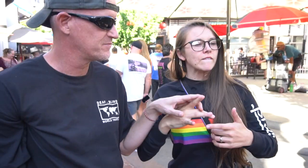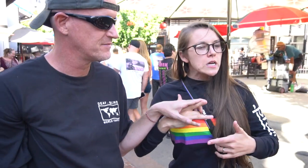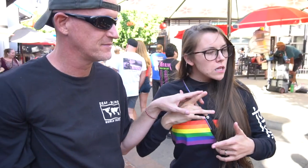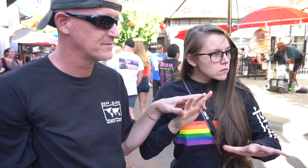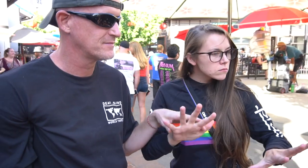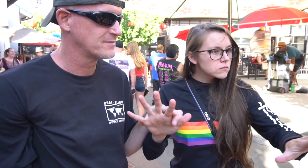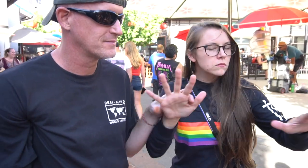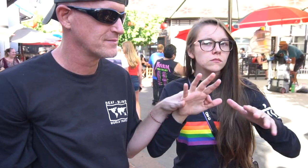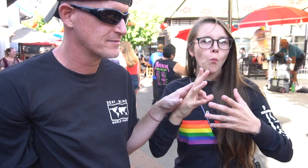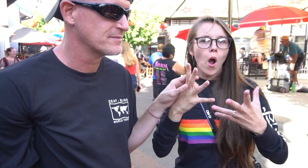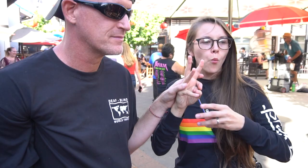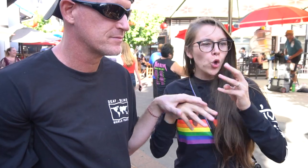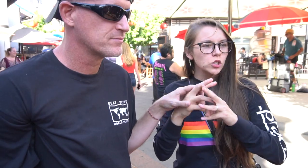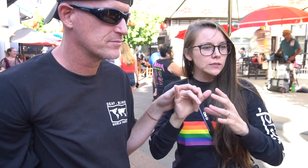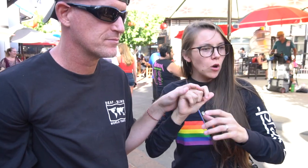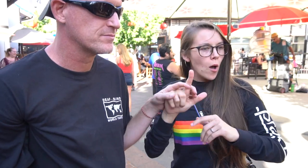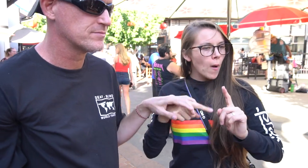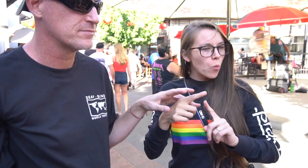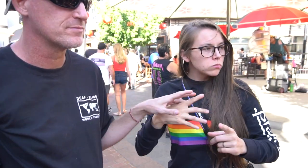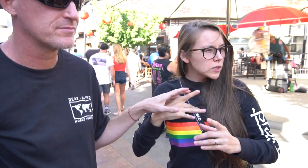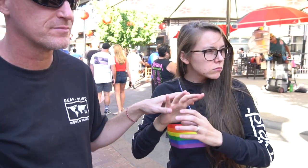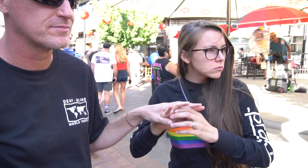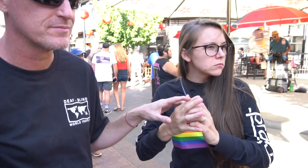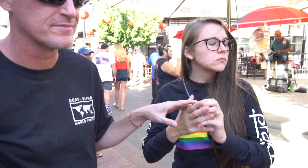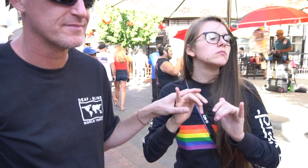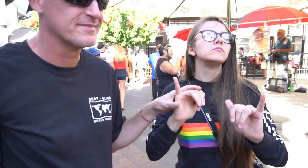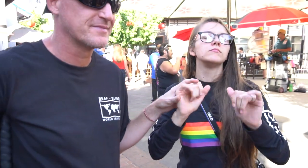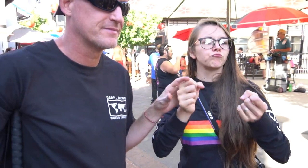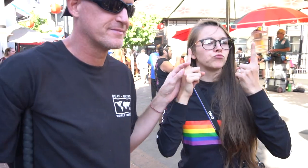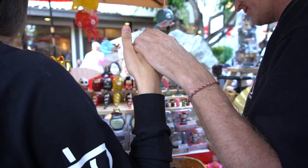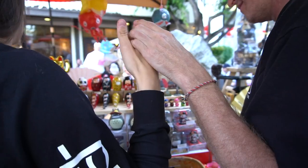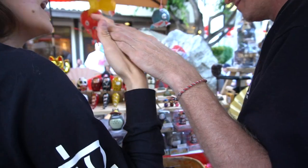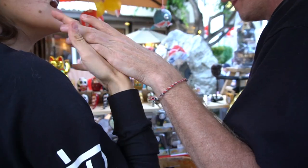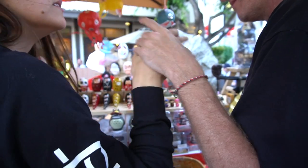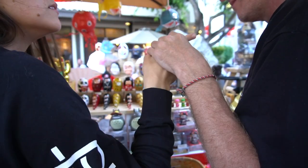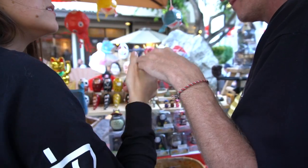Lia: They like to feel and touch what's the world is like They'll touch and feel an object and understand what it is (Lia: are you hot?)